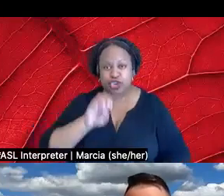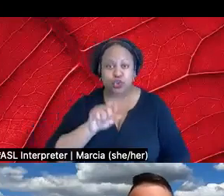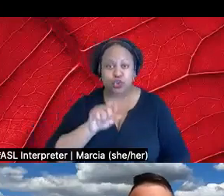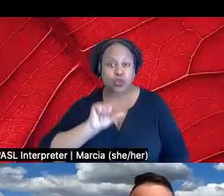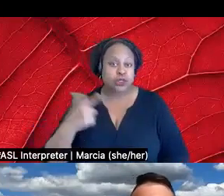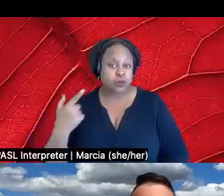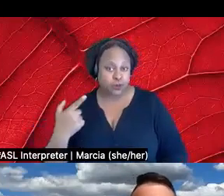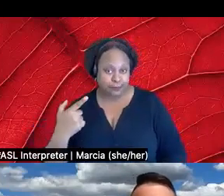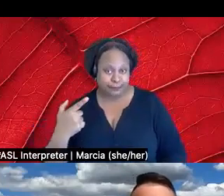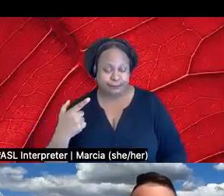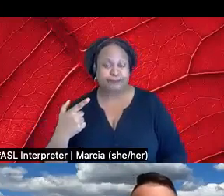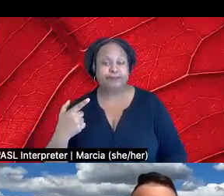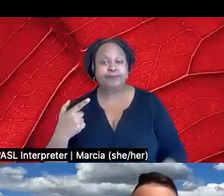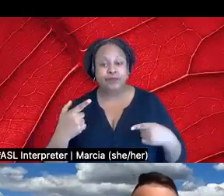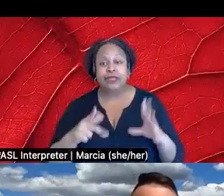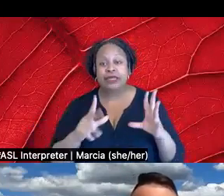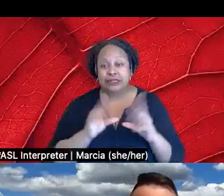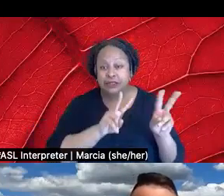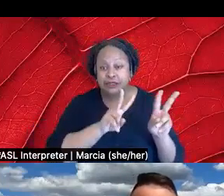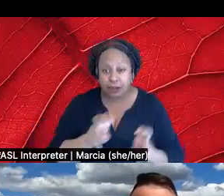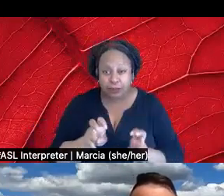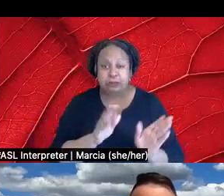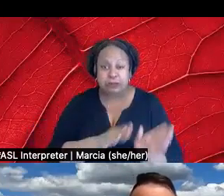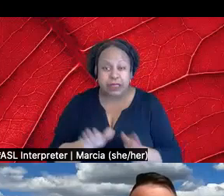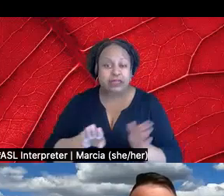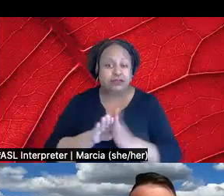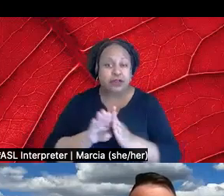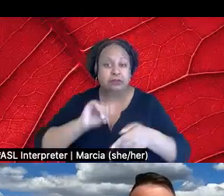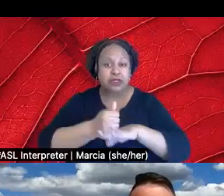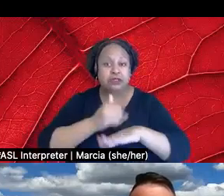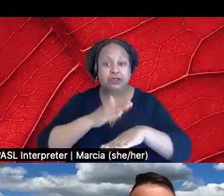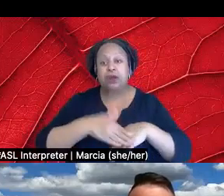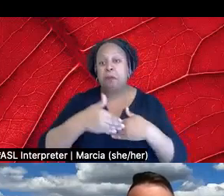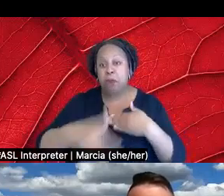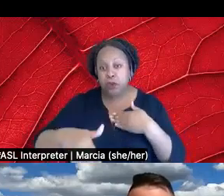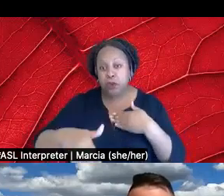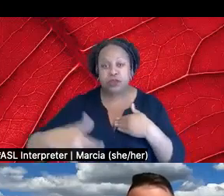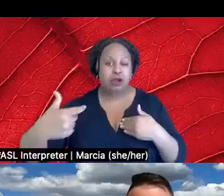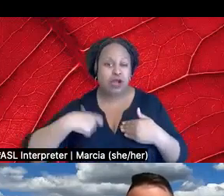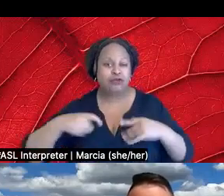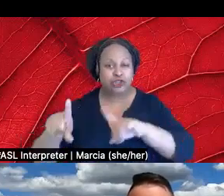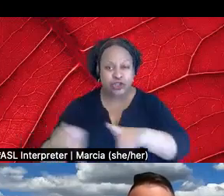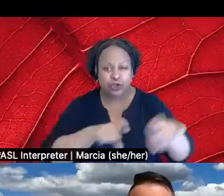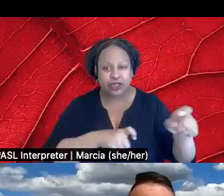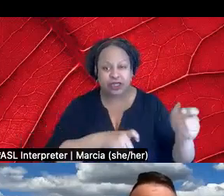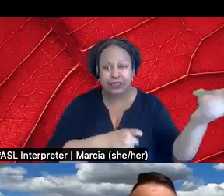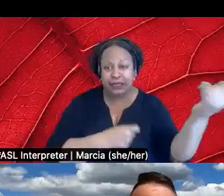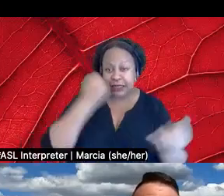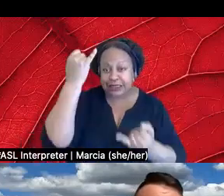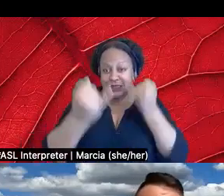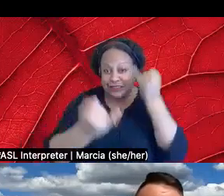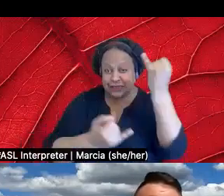And session topics were planned and developed based on post conference survey suggestions we were provided last year.